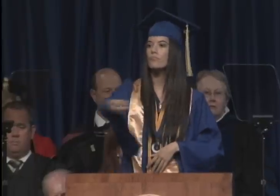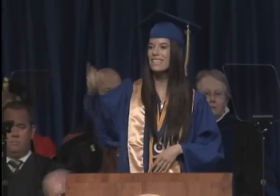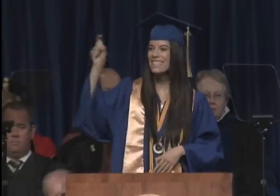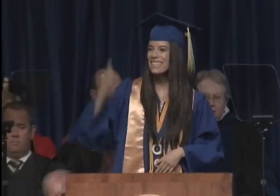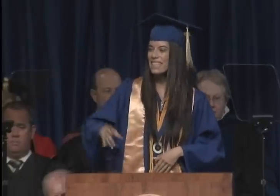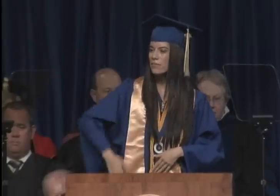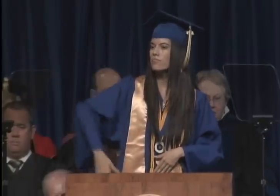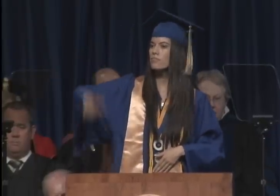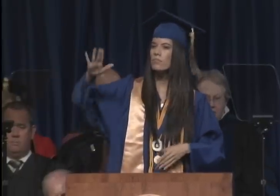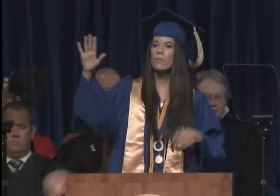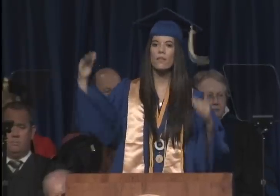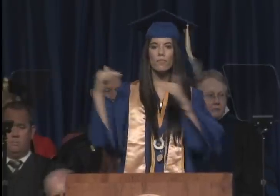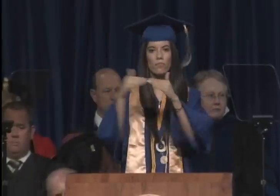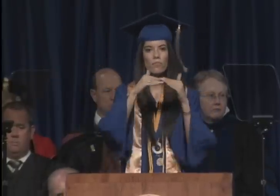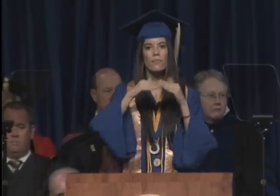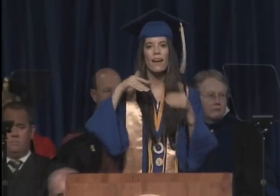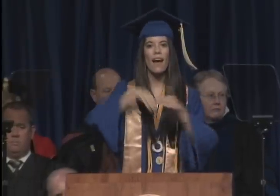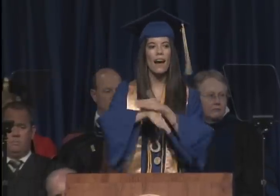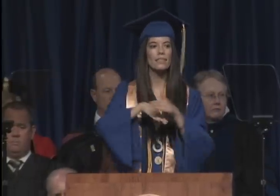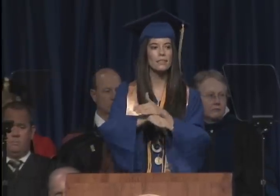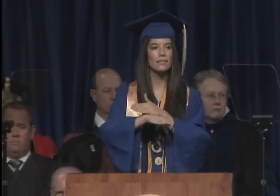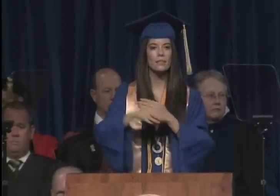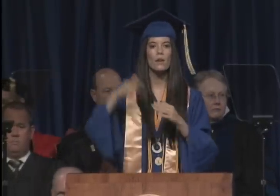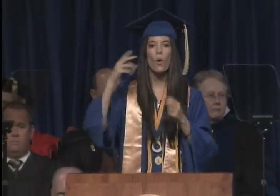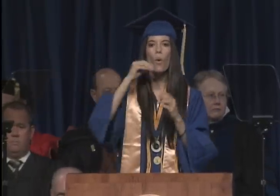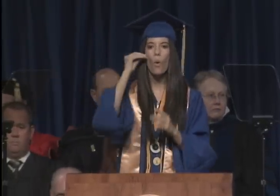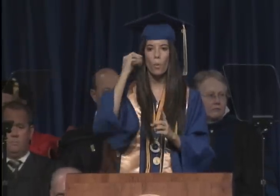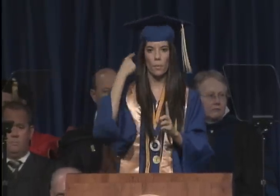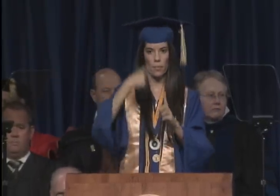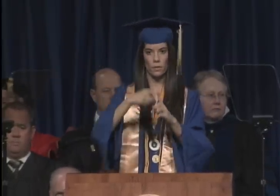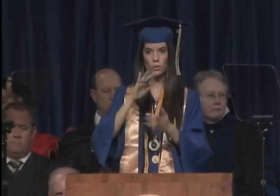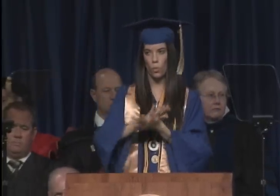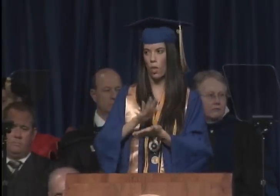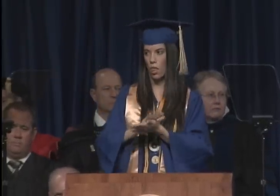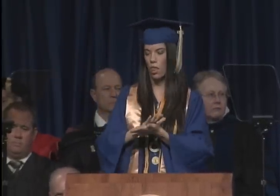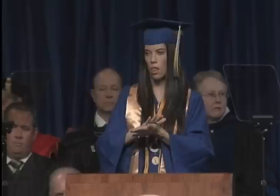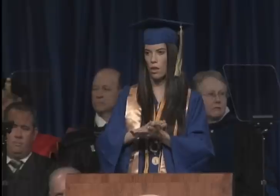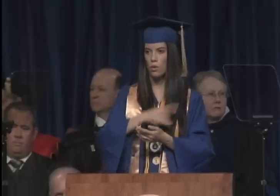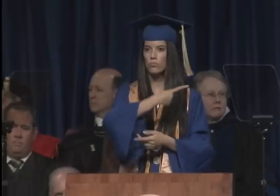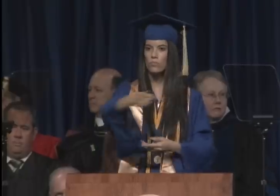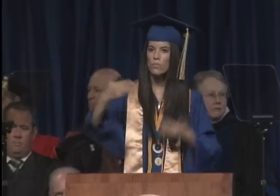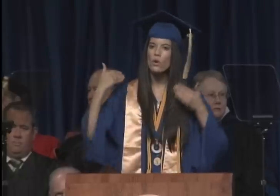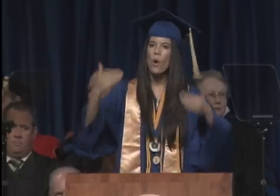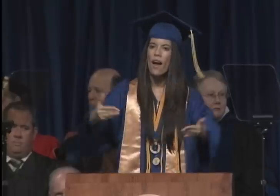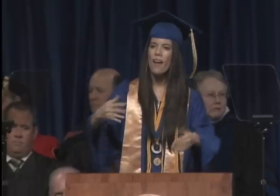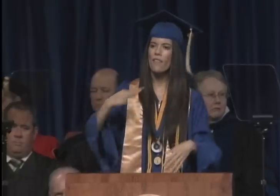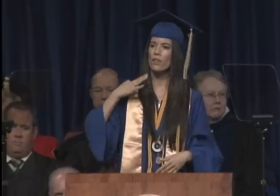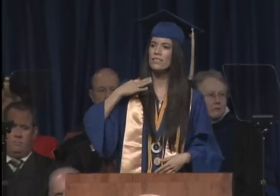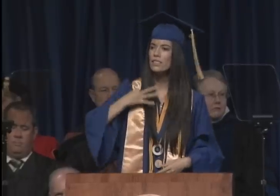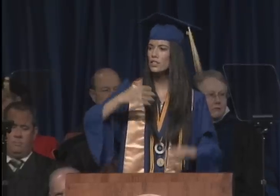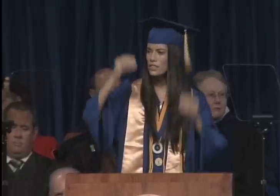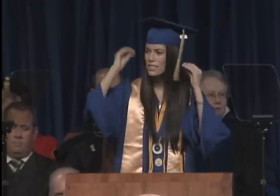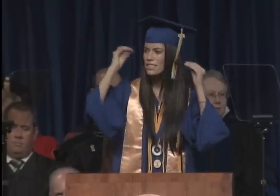of current and future deaf children to be raised in a fully accessible environment in the home and in school.